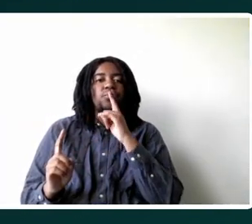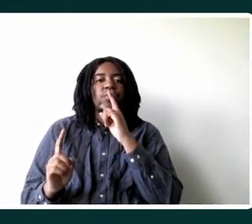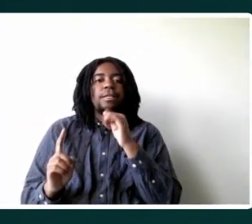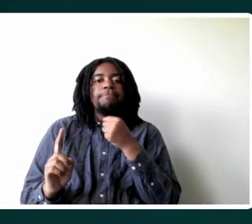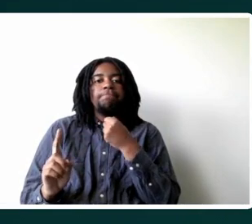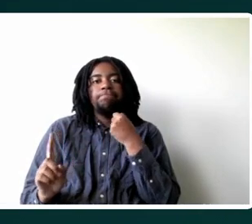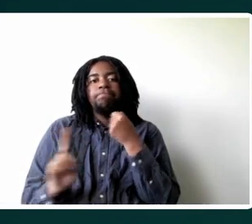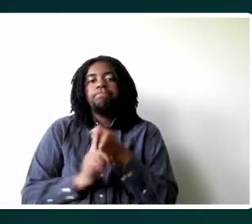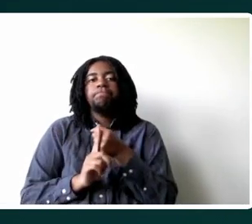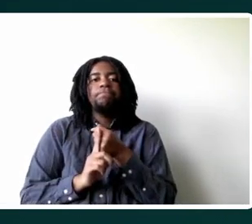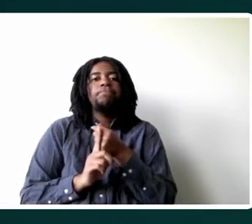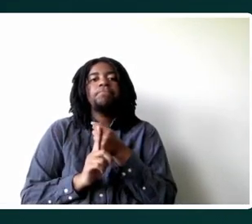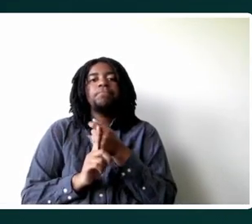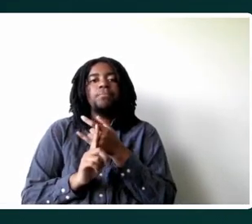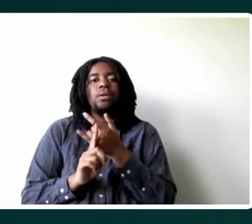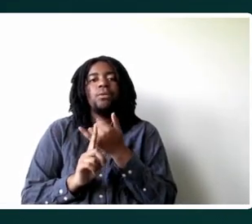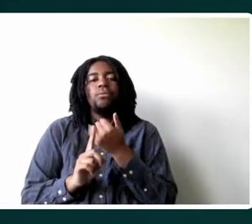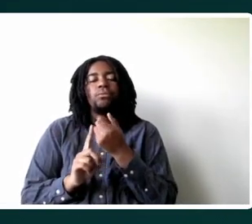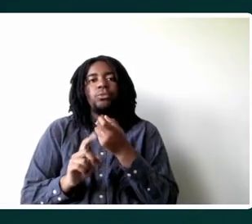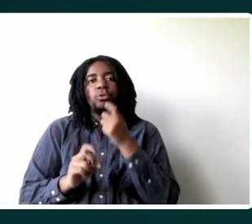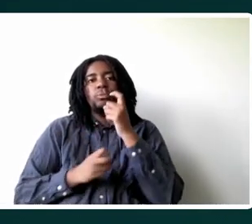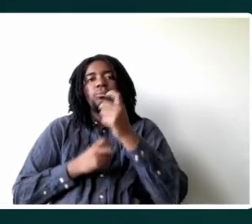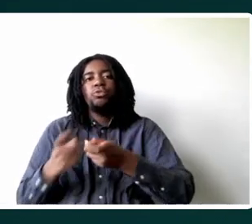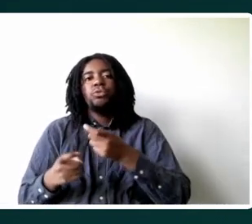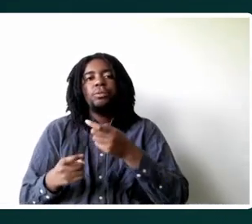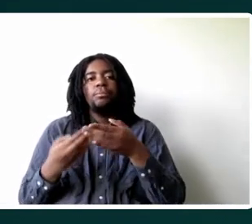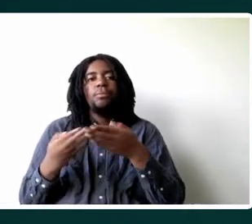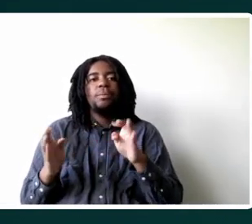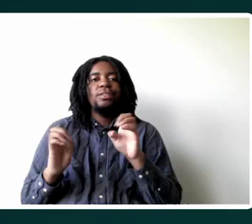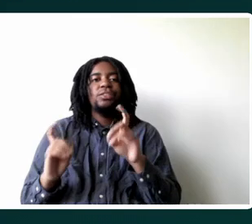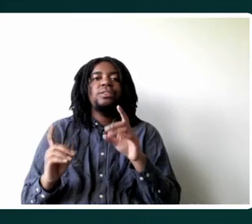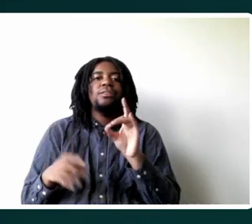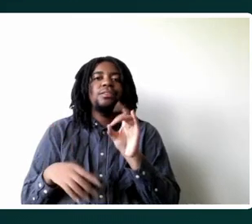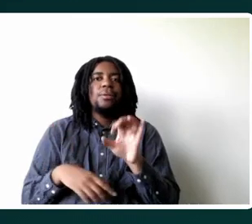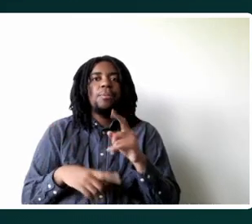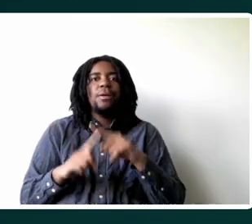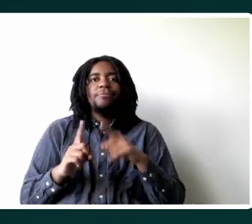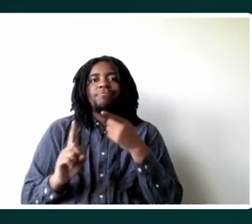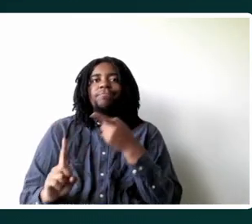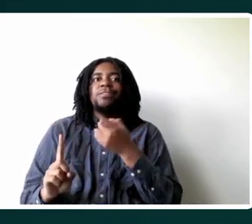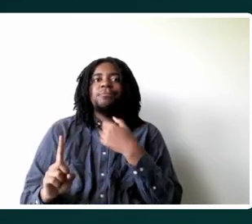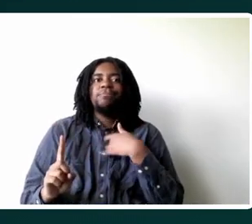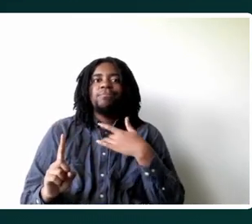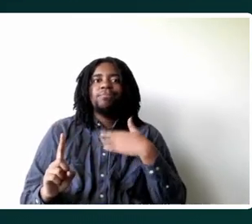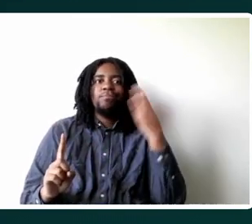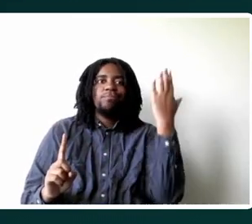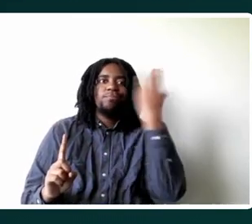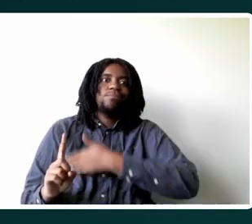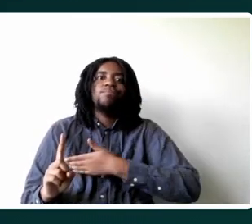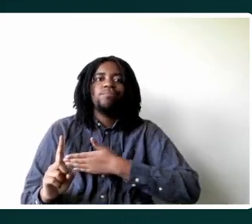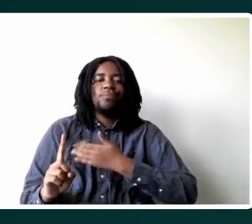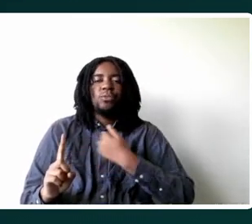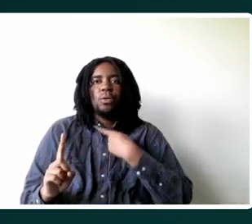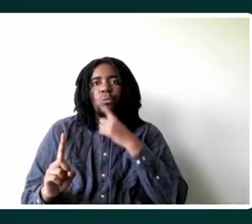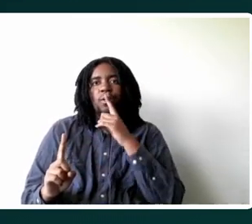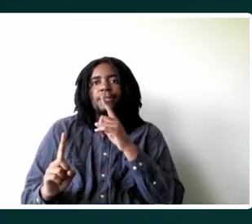in D.C., but he had been entirely forgotten. So, we wanted to really dig into his story,